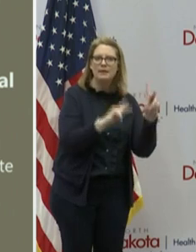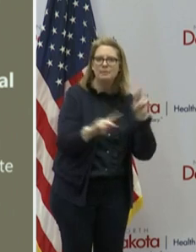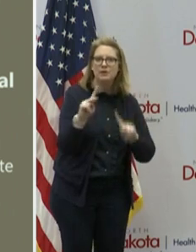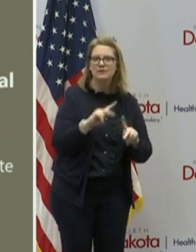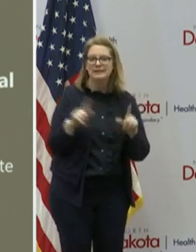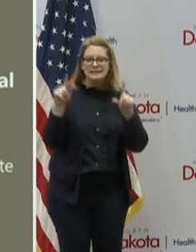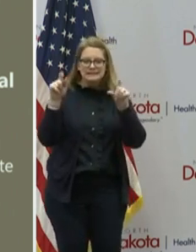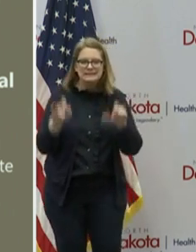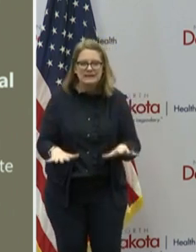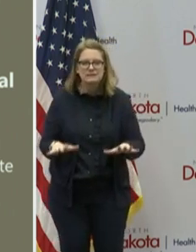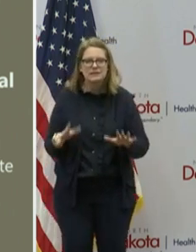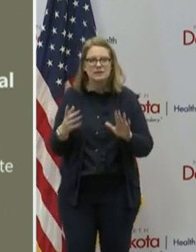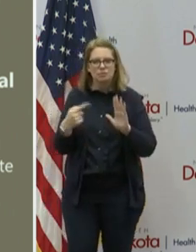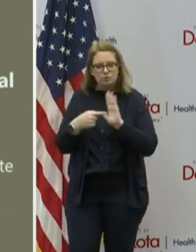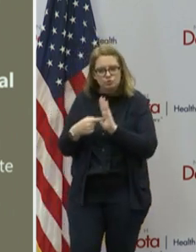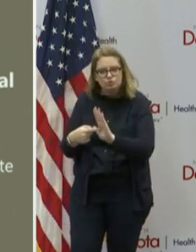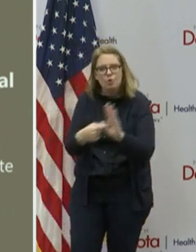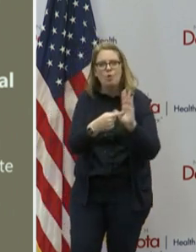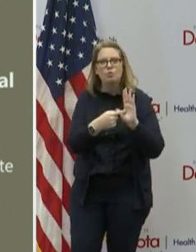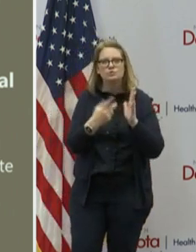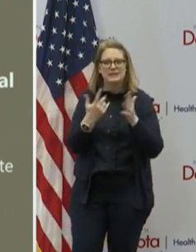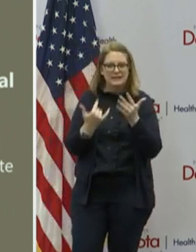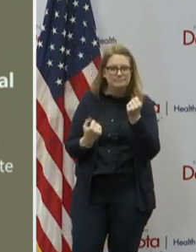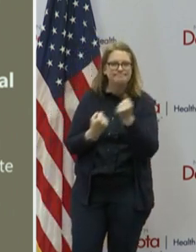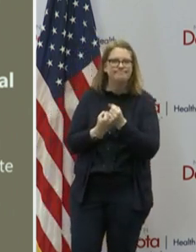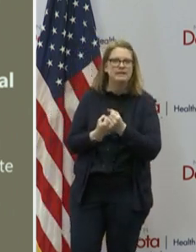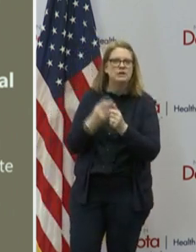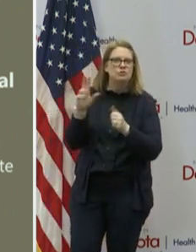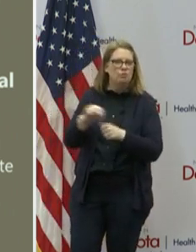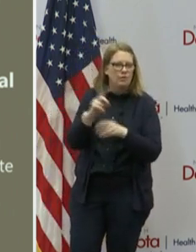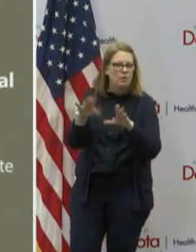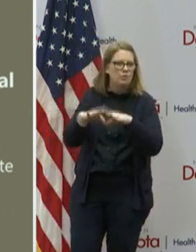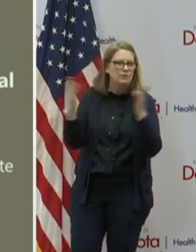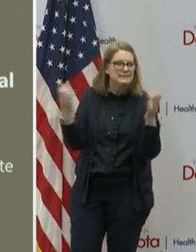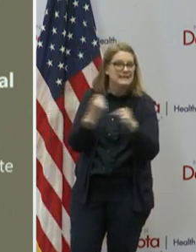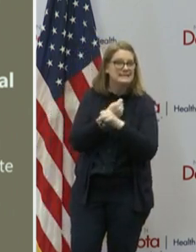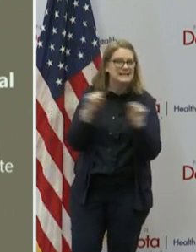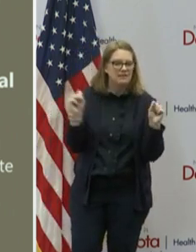BECAUSE THIS IS FOUNDATION FOR THE HEALTH AND SAFETY OF OUR